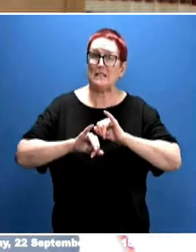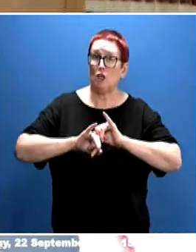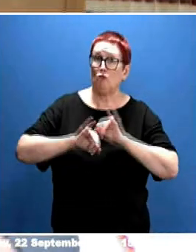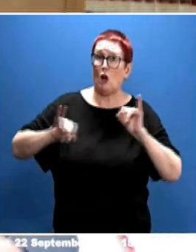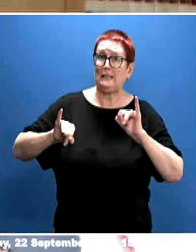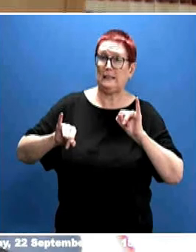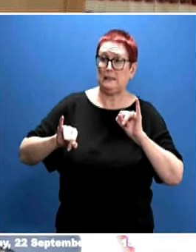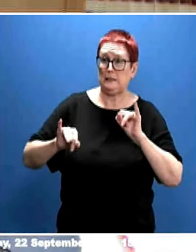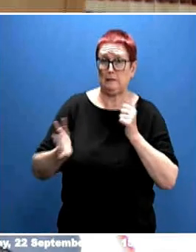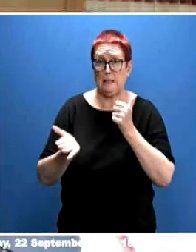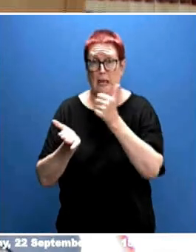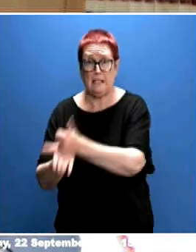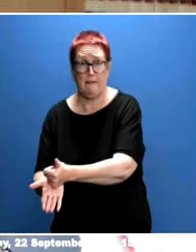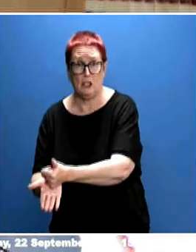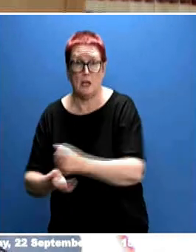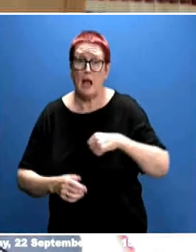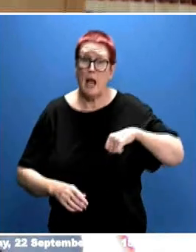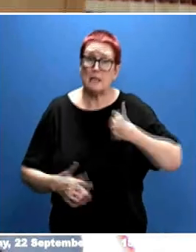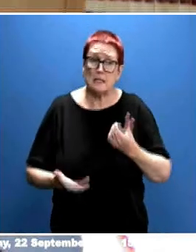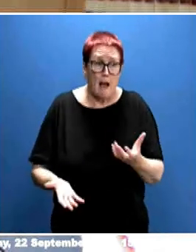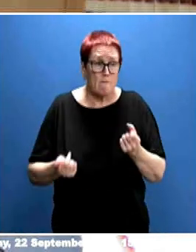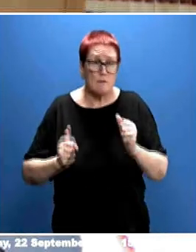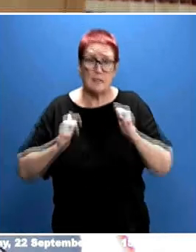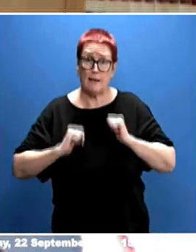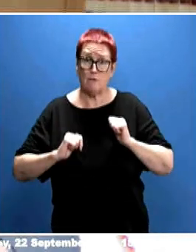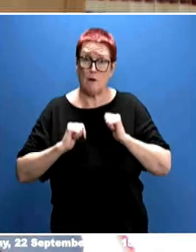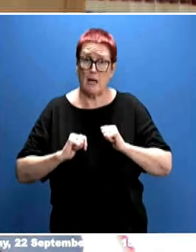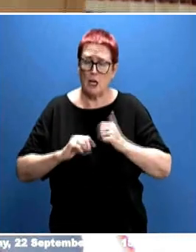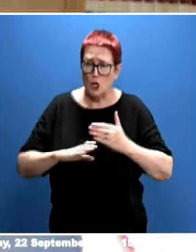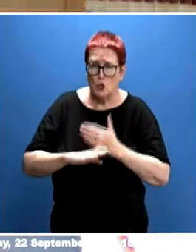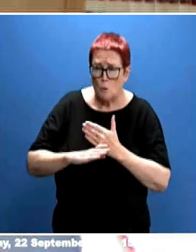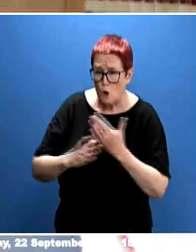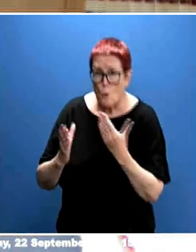So, our staff are trained to work very closely to understand the child,